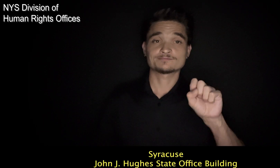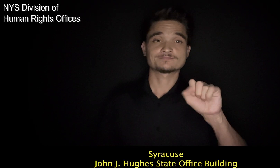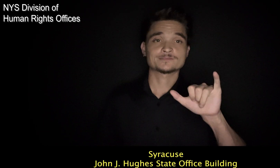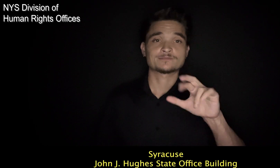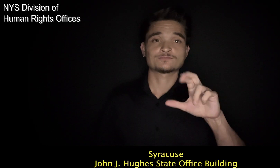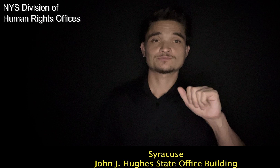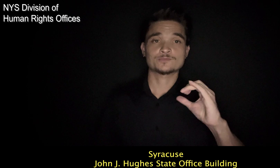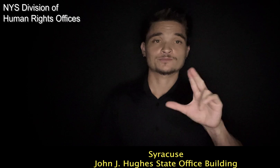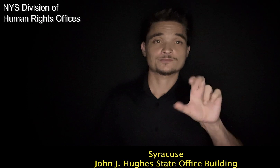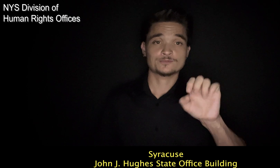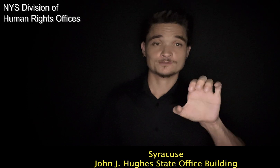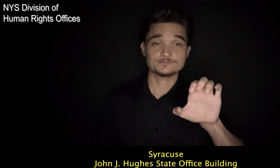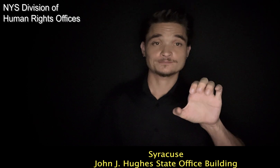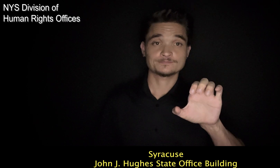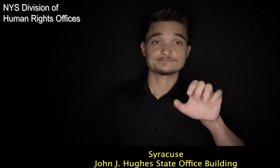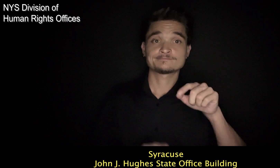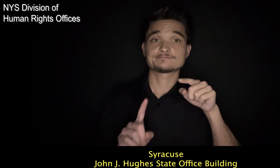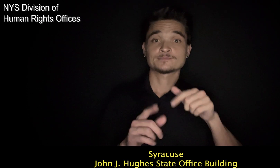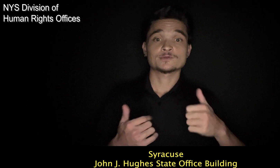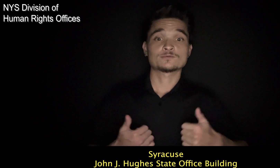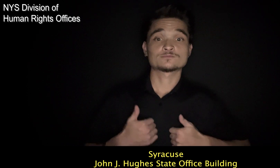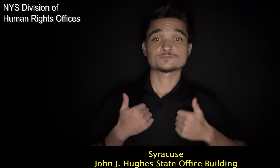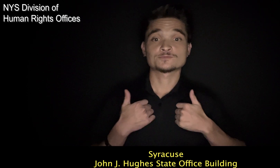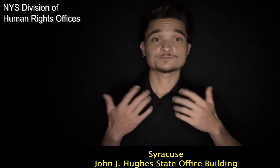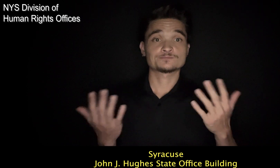Syracuse John J. Hughes State Office Building